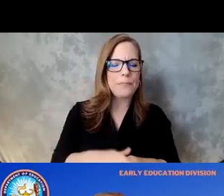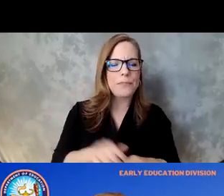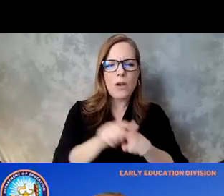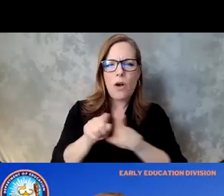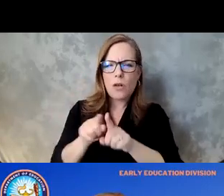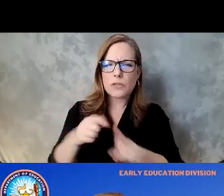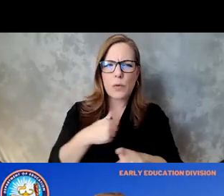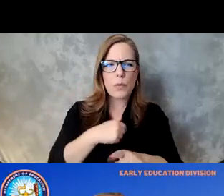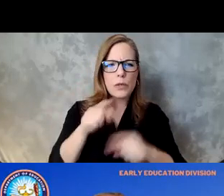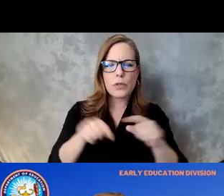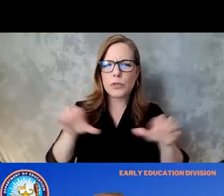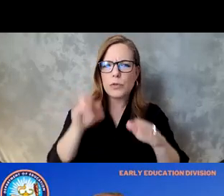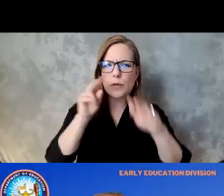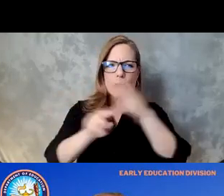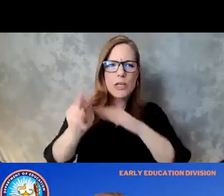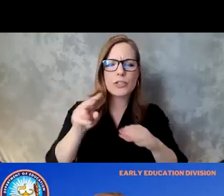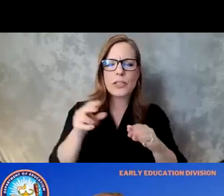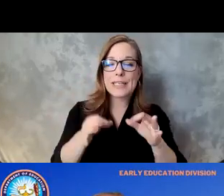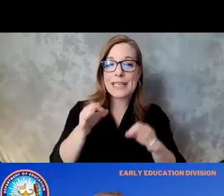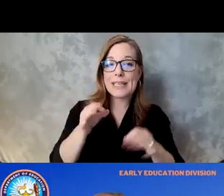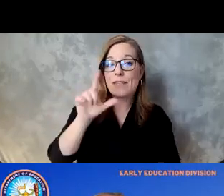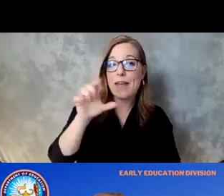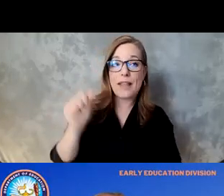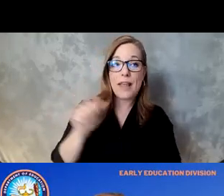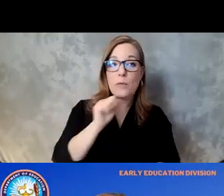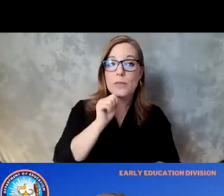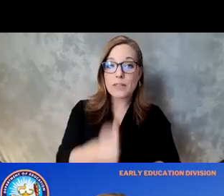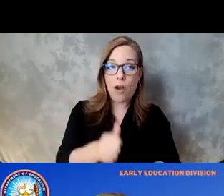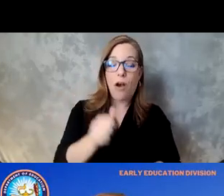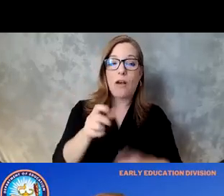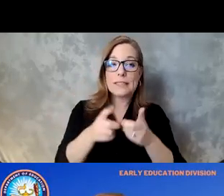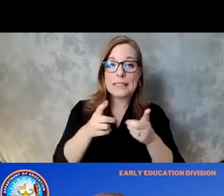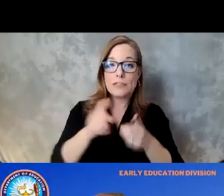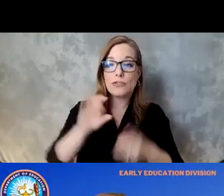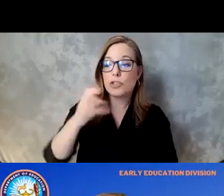the projections if the LEA was a non-district charter. And couldn't be reliably linked to